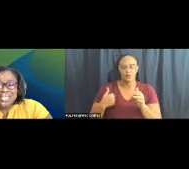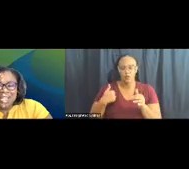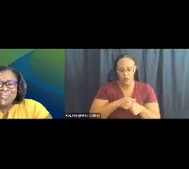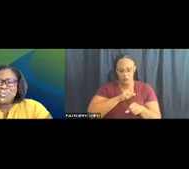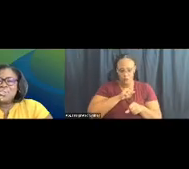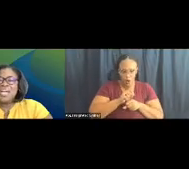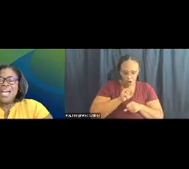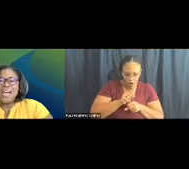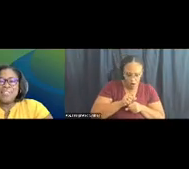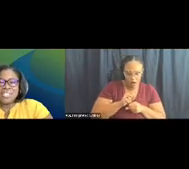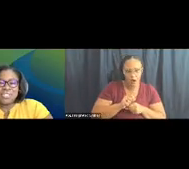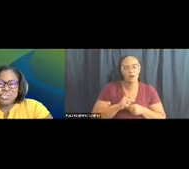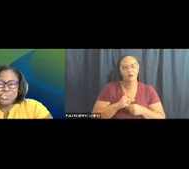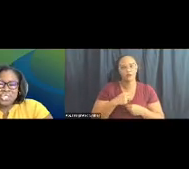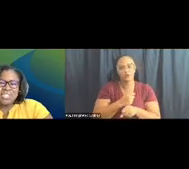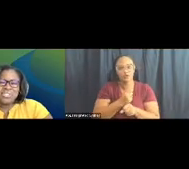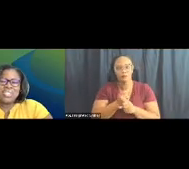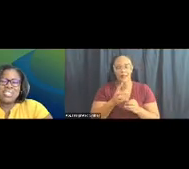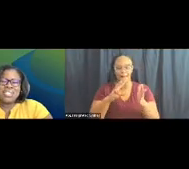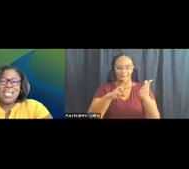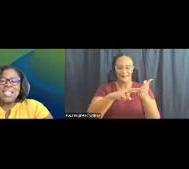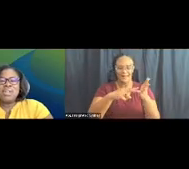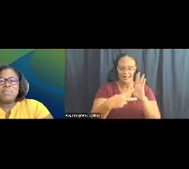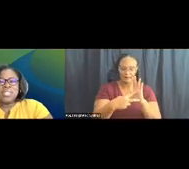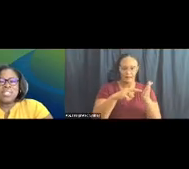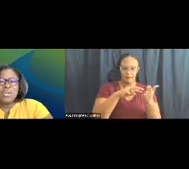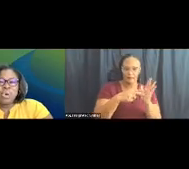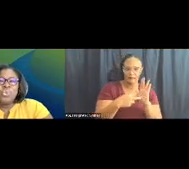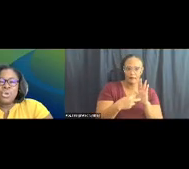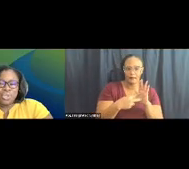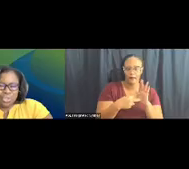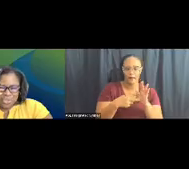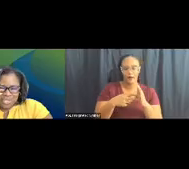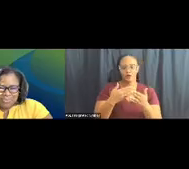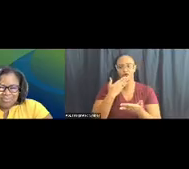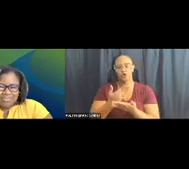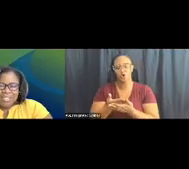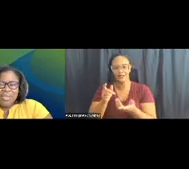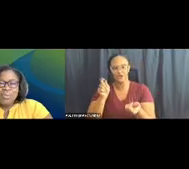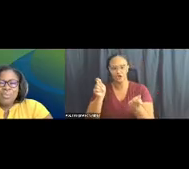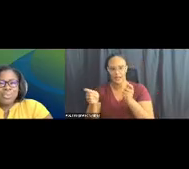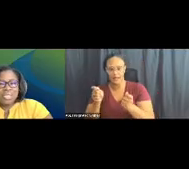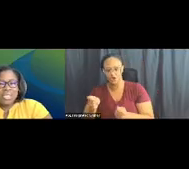uh that's thoughtful, have intentional changes that are based on what we're learning. When